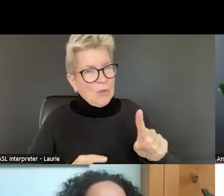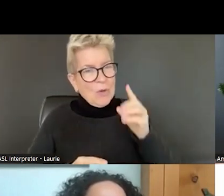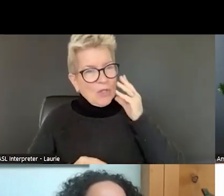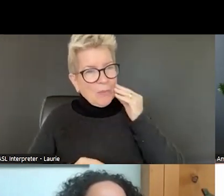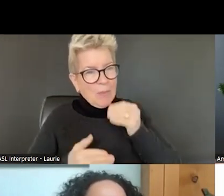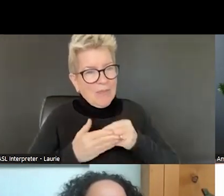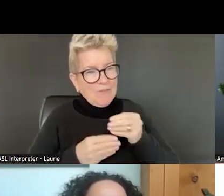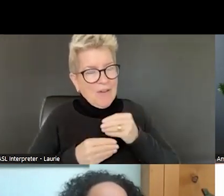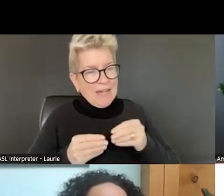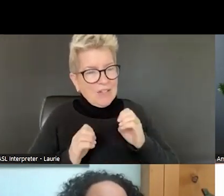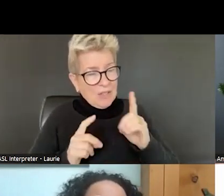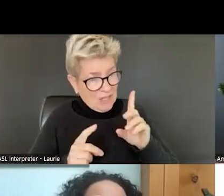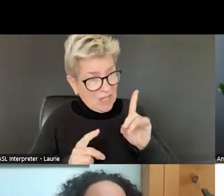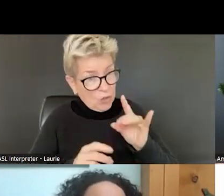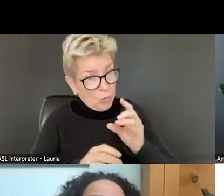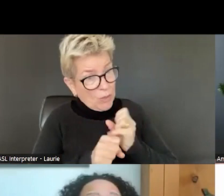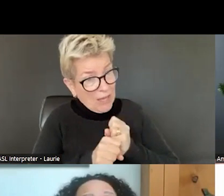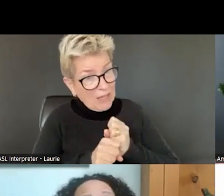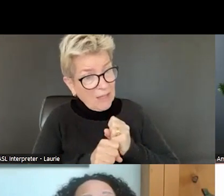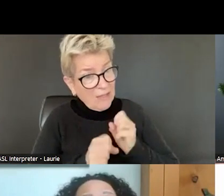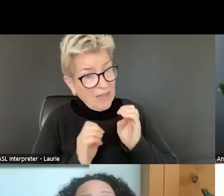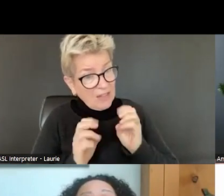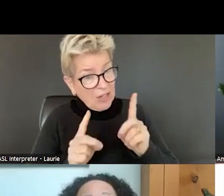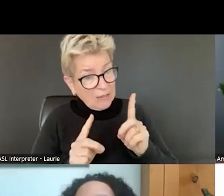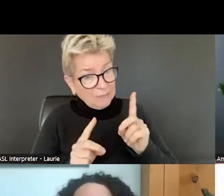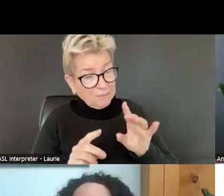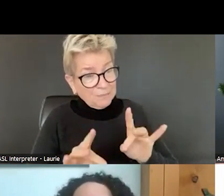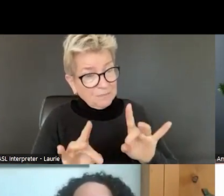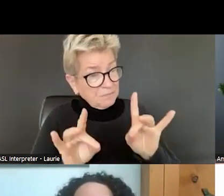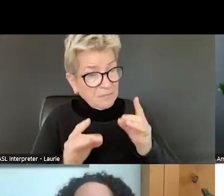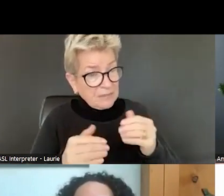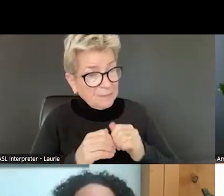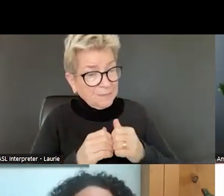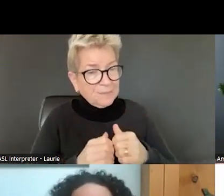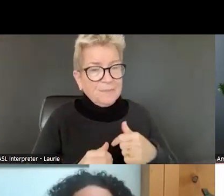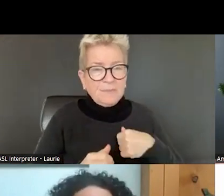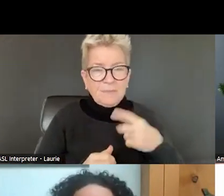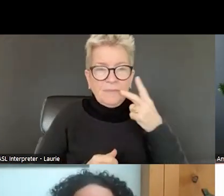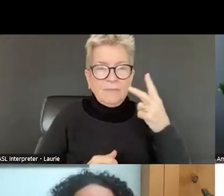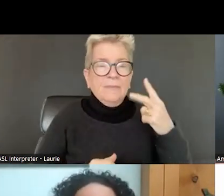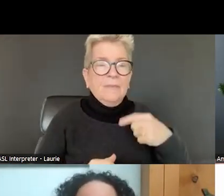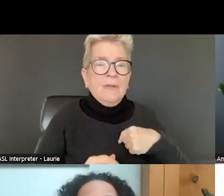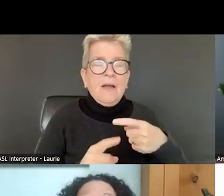education? Did you receive any? So my recollection is, I am a product of the Seattle public schools,